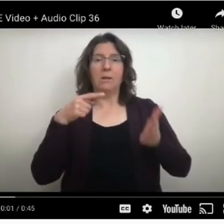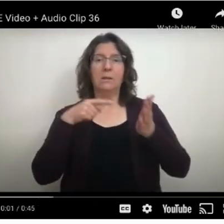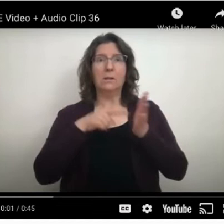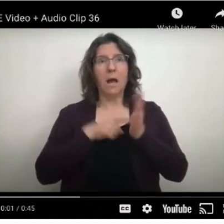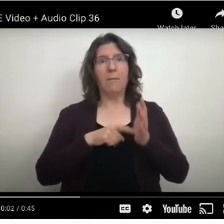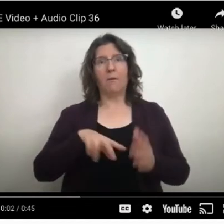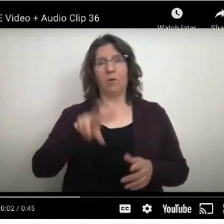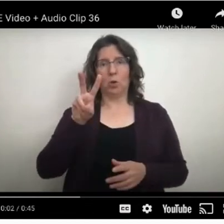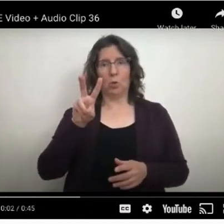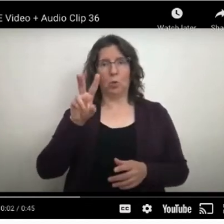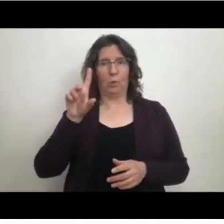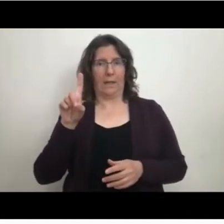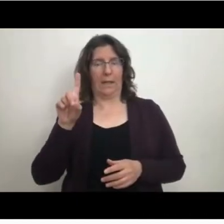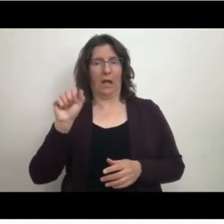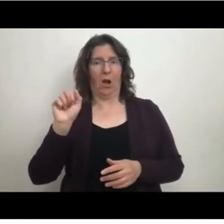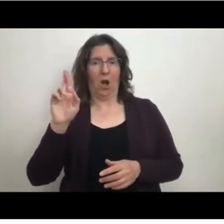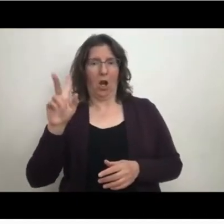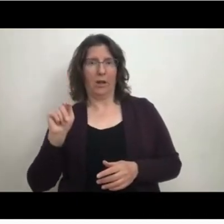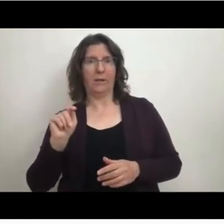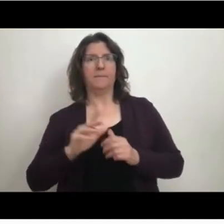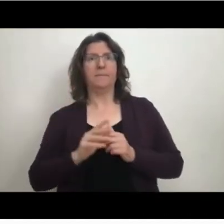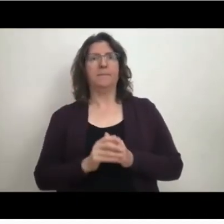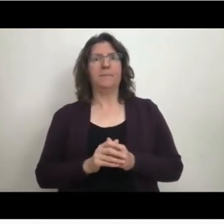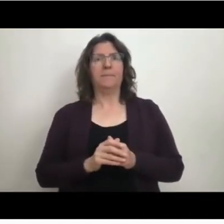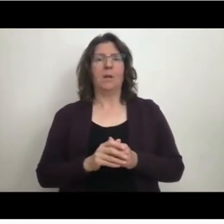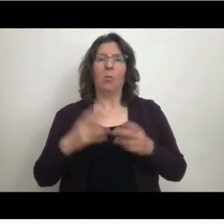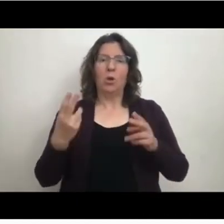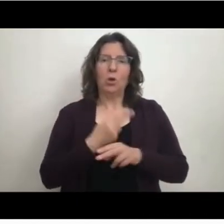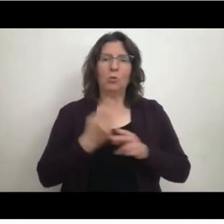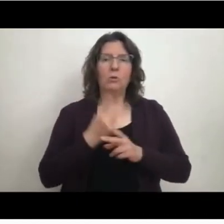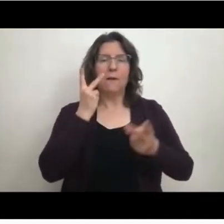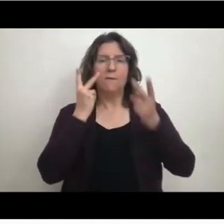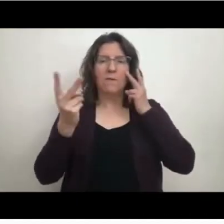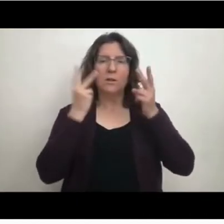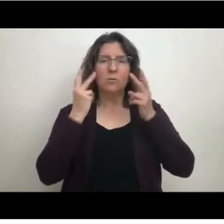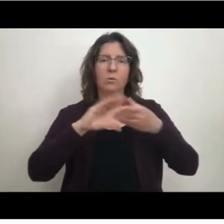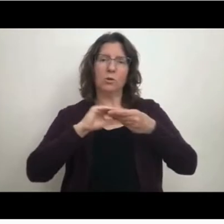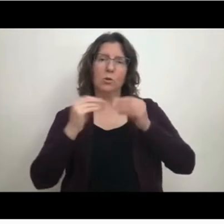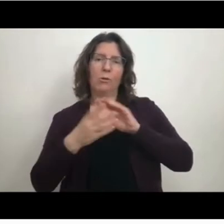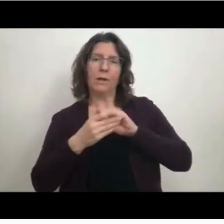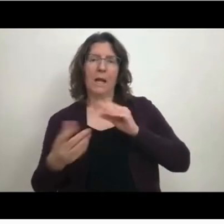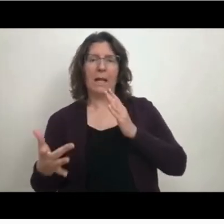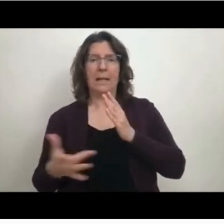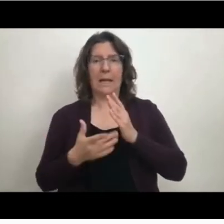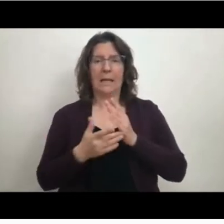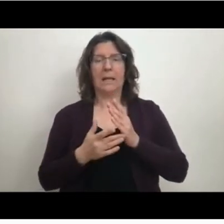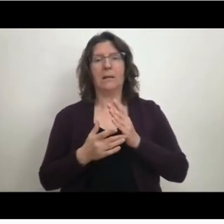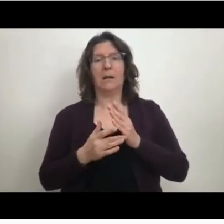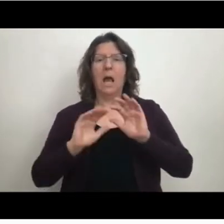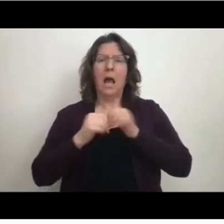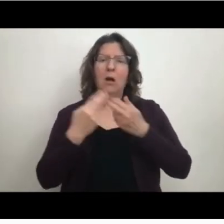Another 2D art project was focusing on visual storytelling techniques.